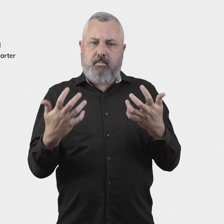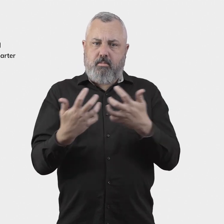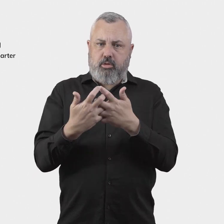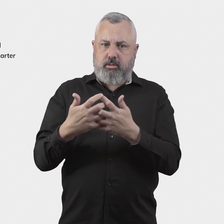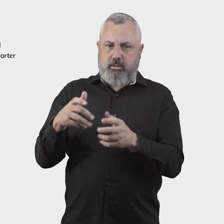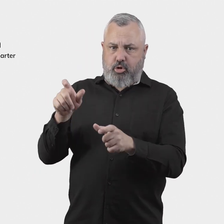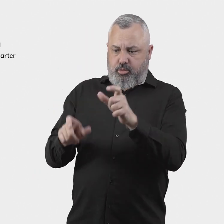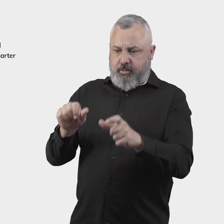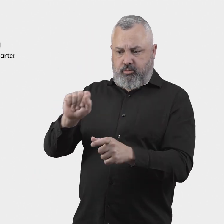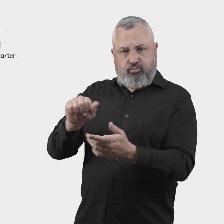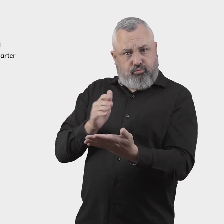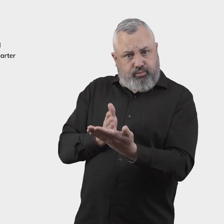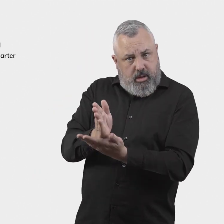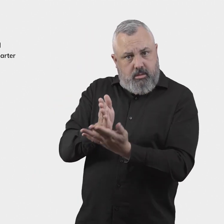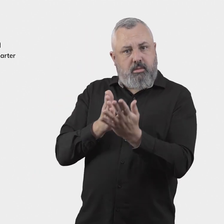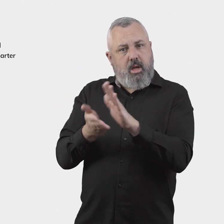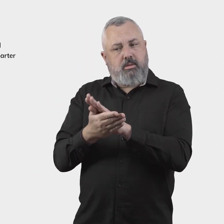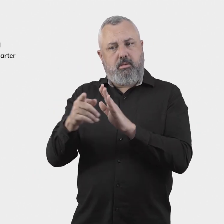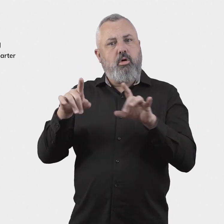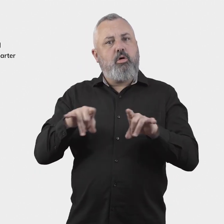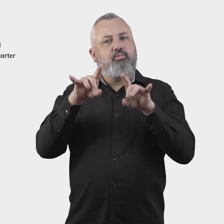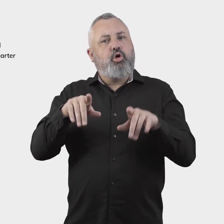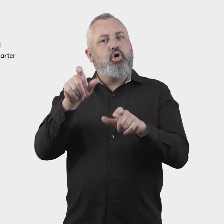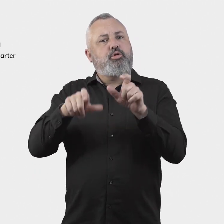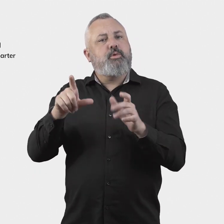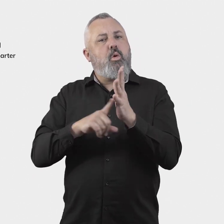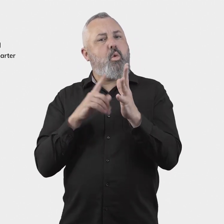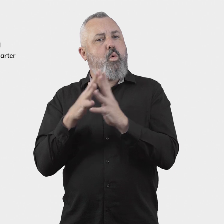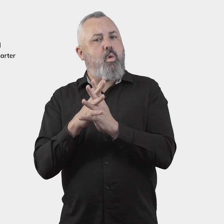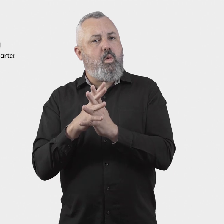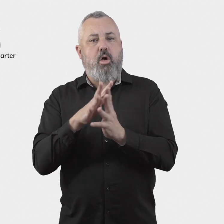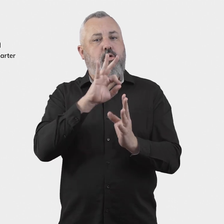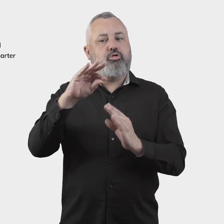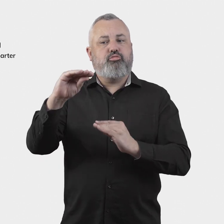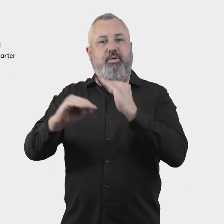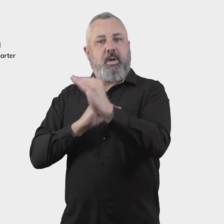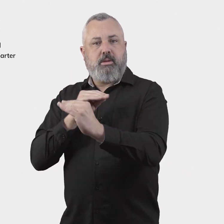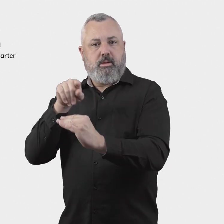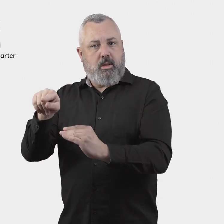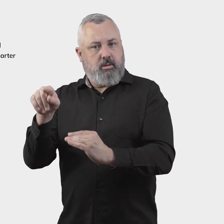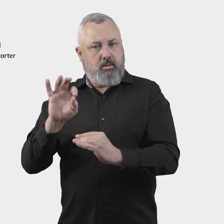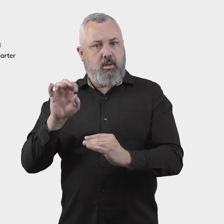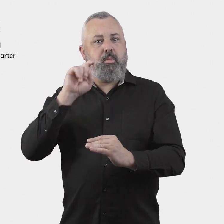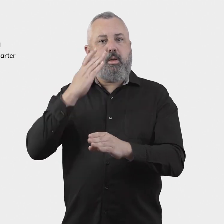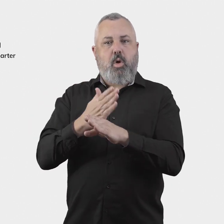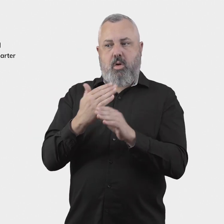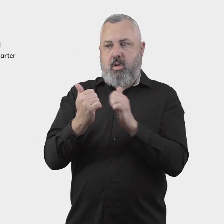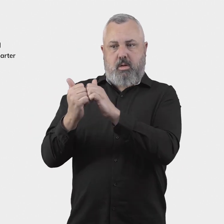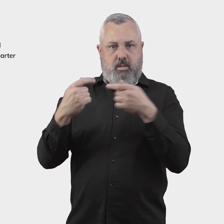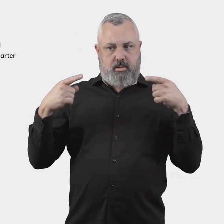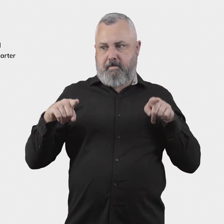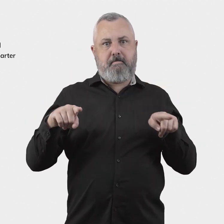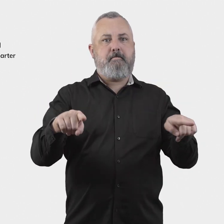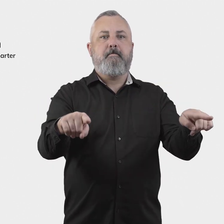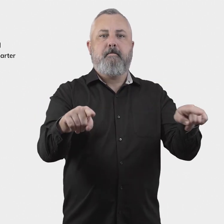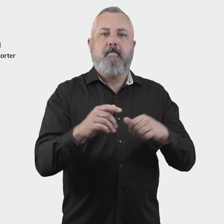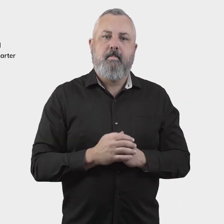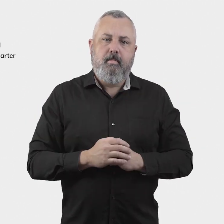not replace, consumers’ existing rights under the ACL.